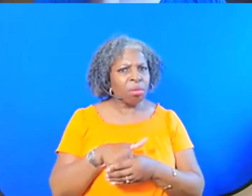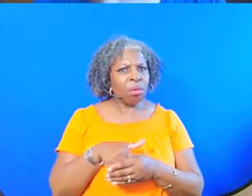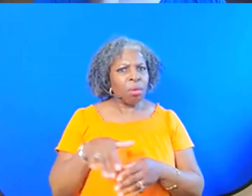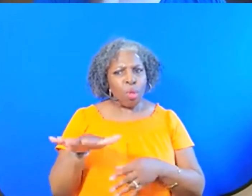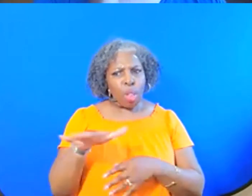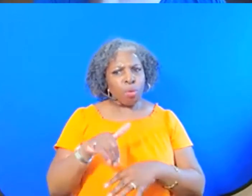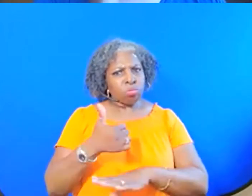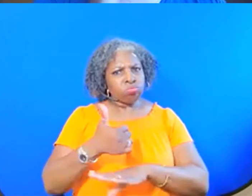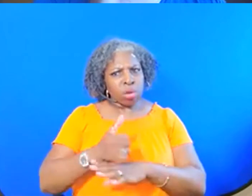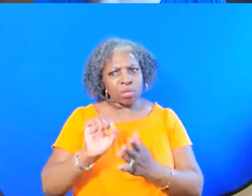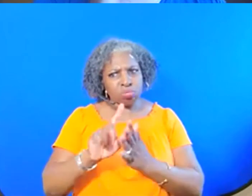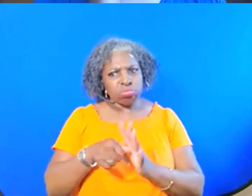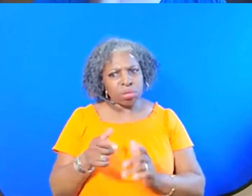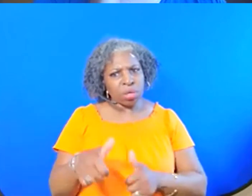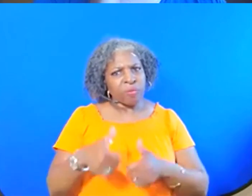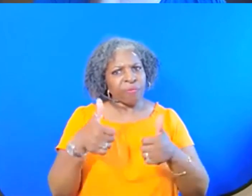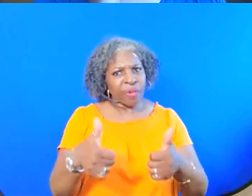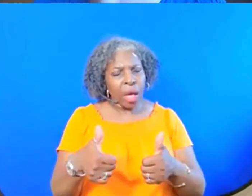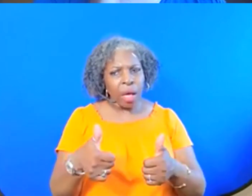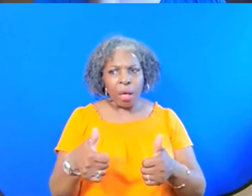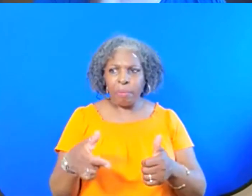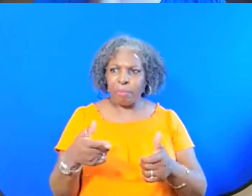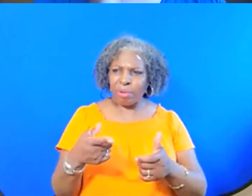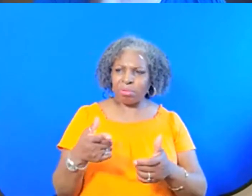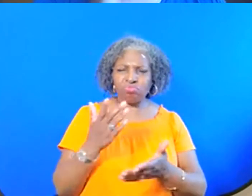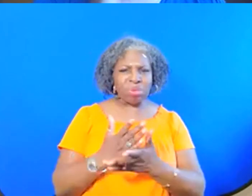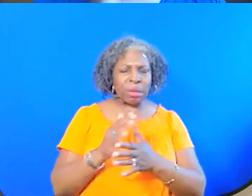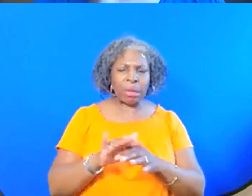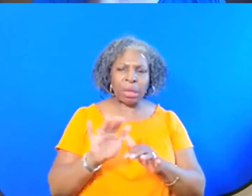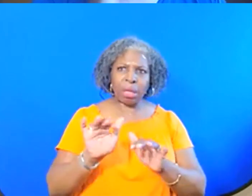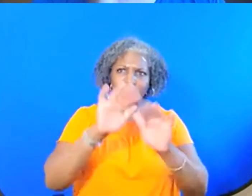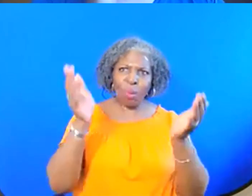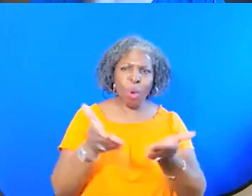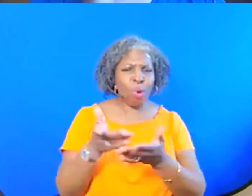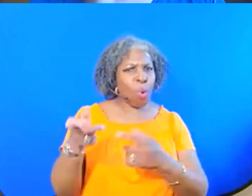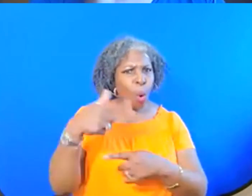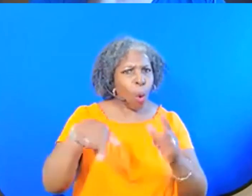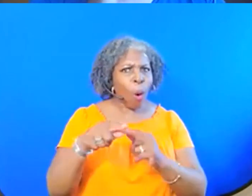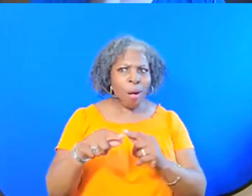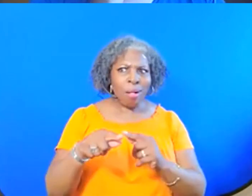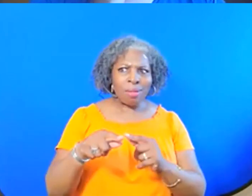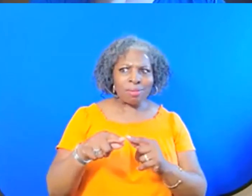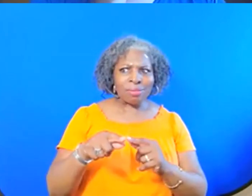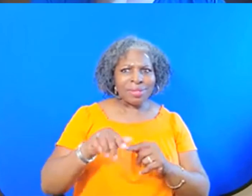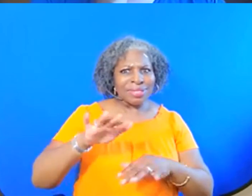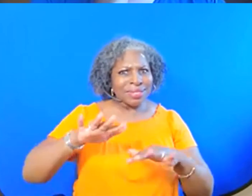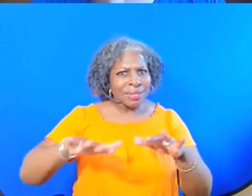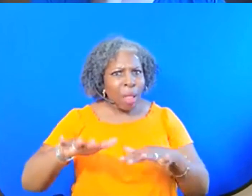everyone's facing very similar problems all over the world, because we're all so interconnected.